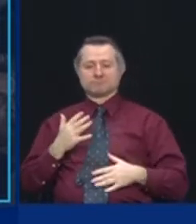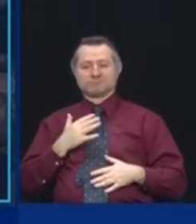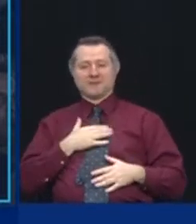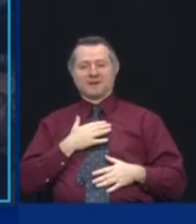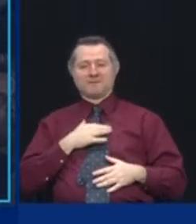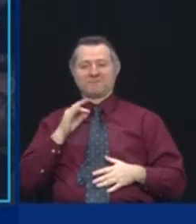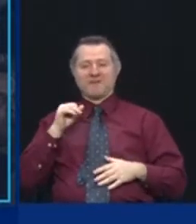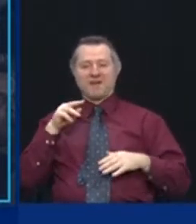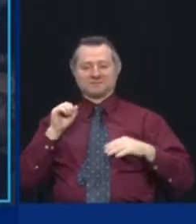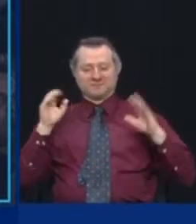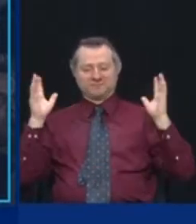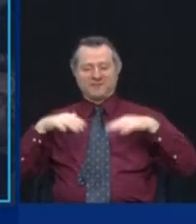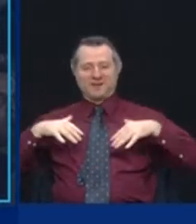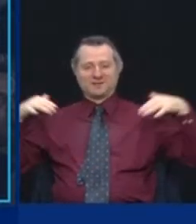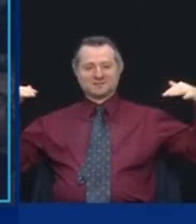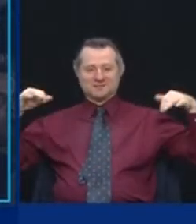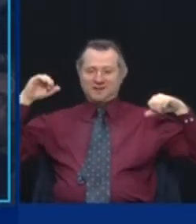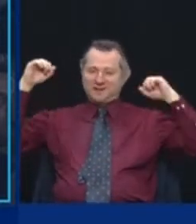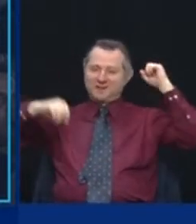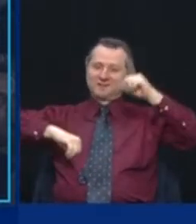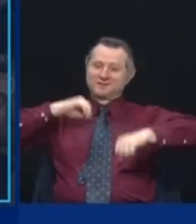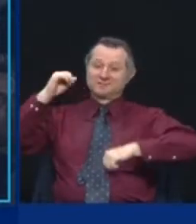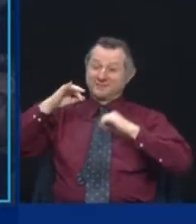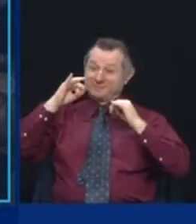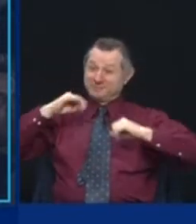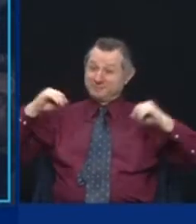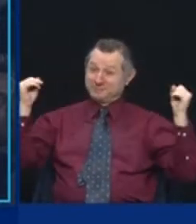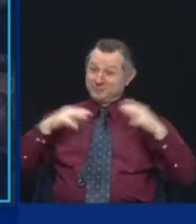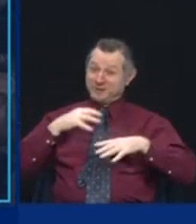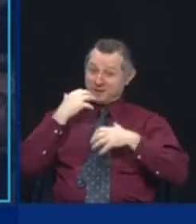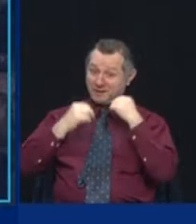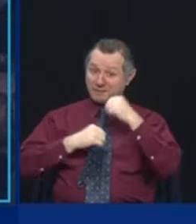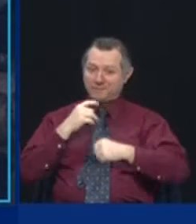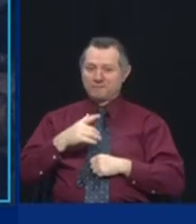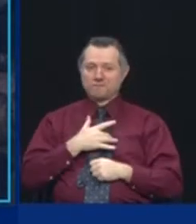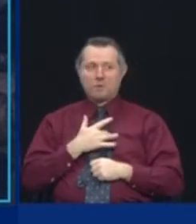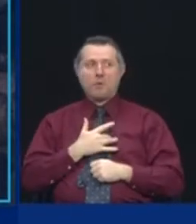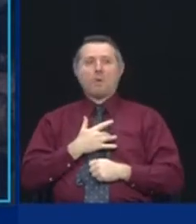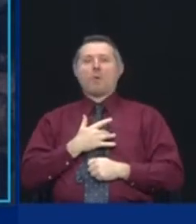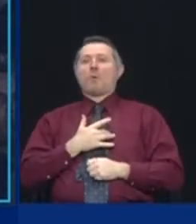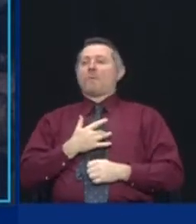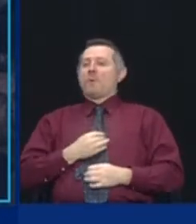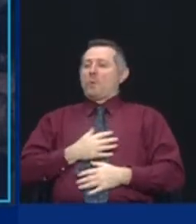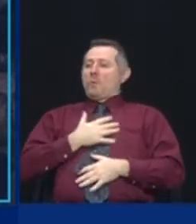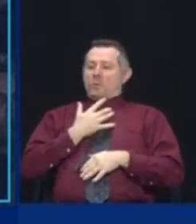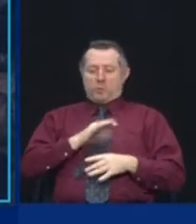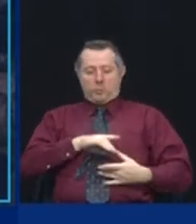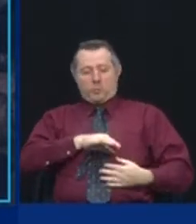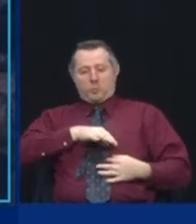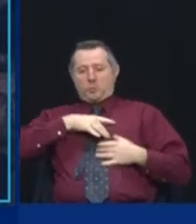GREAT TEAMS WILL SAY THAT ONE OF THEIR GREATEST ASSETS ON THEIR FAN BASE.